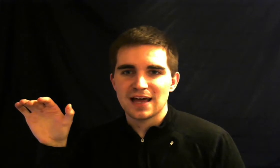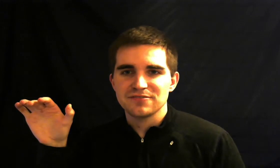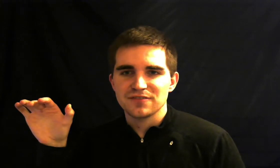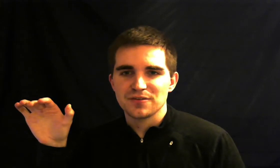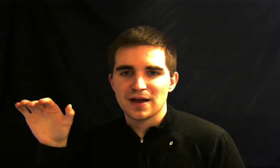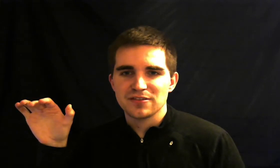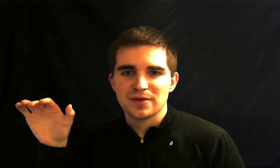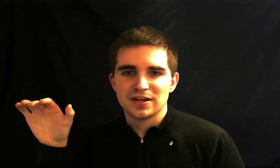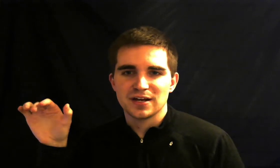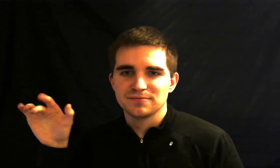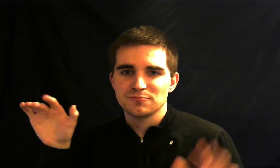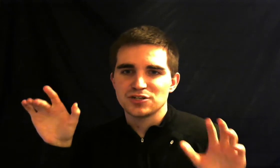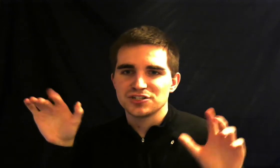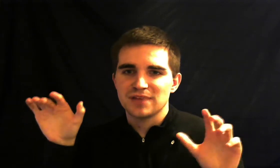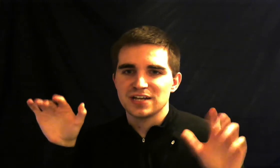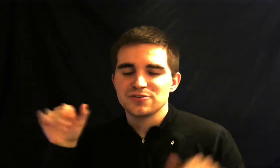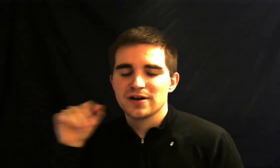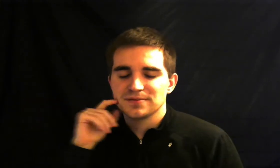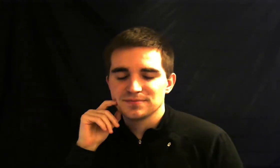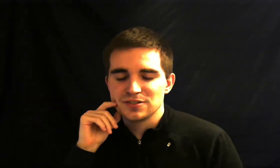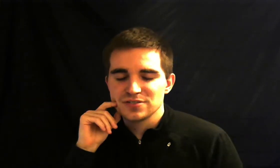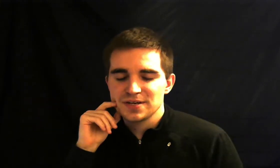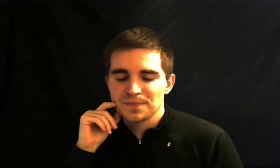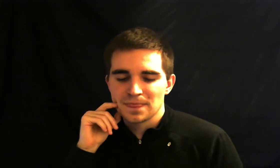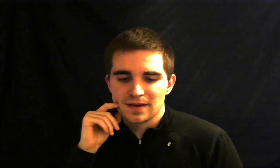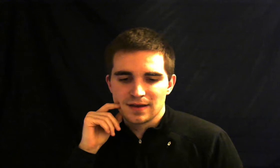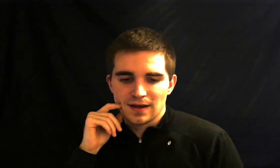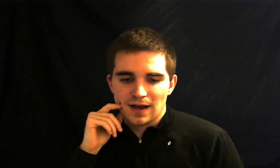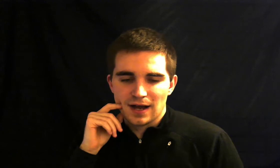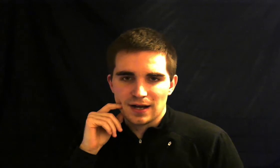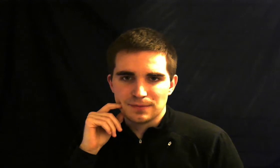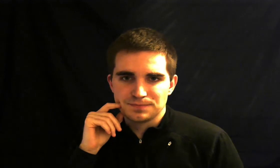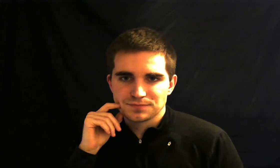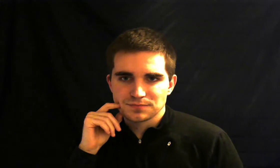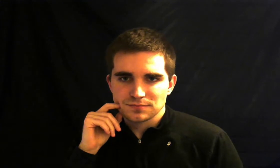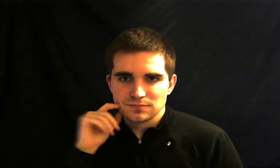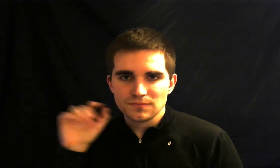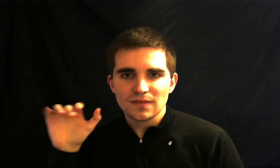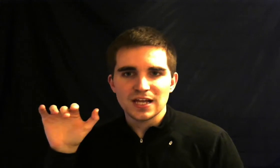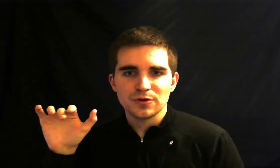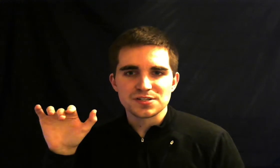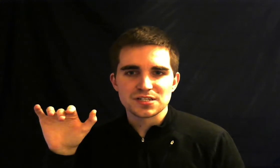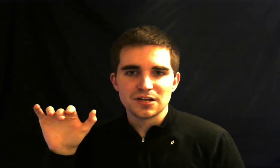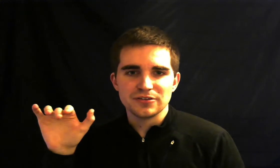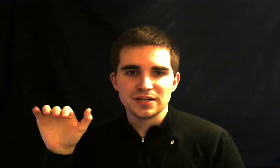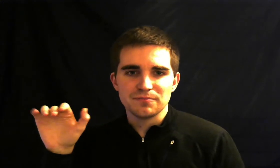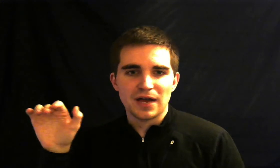of your mouth depending on which hand you are using and you want to slowly as